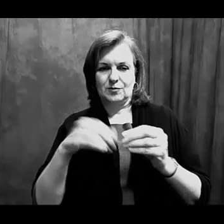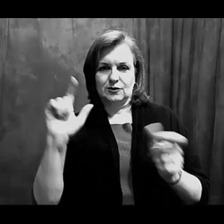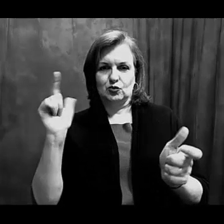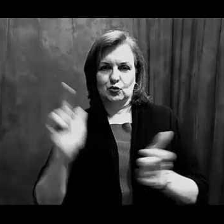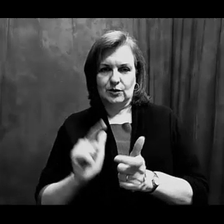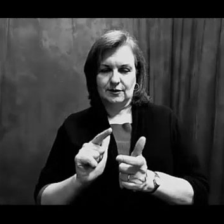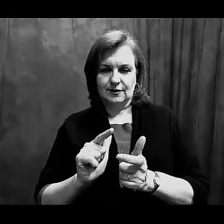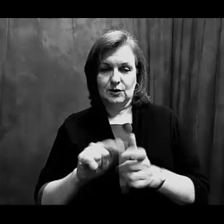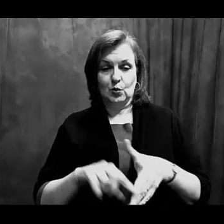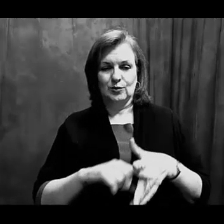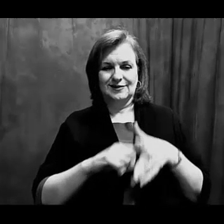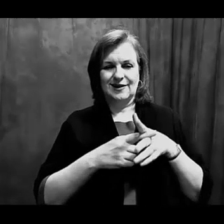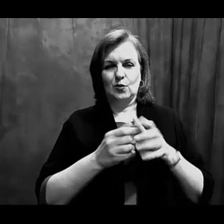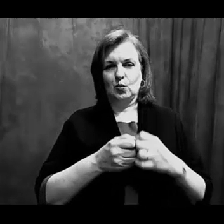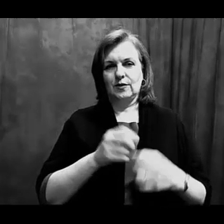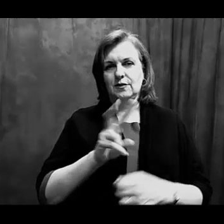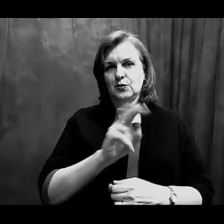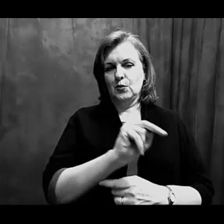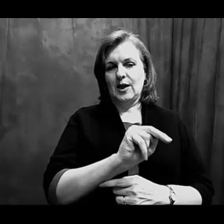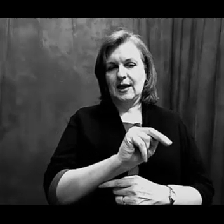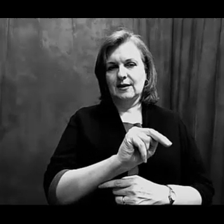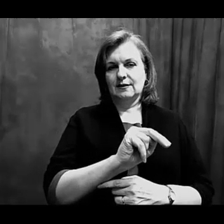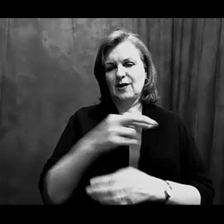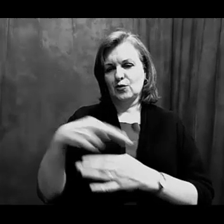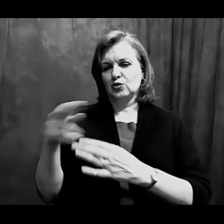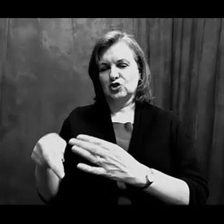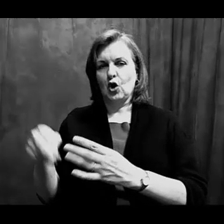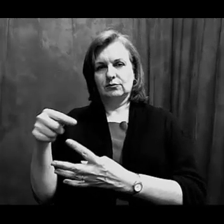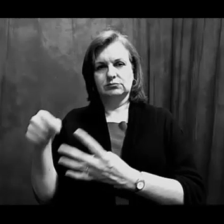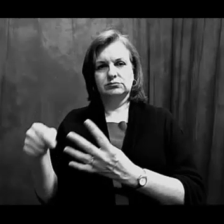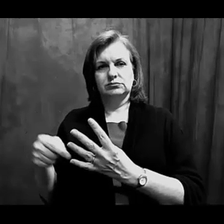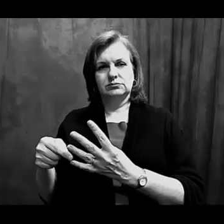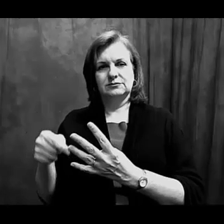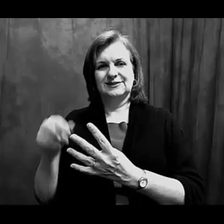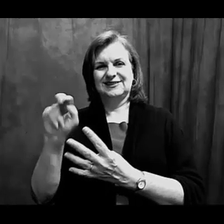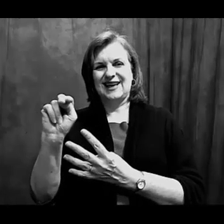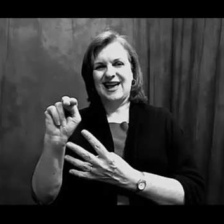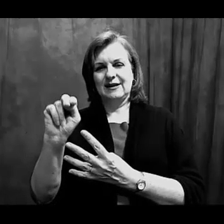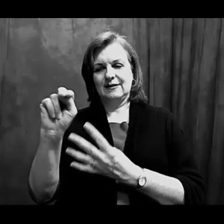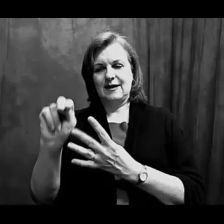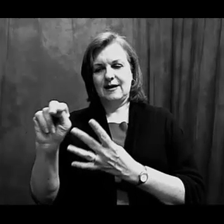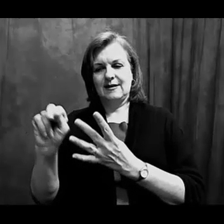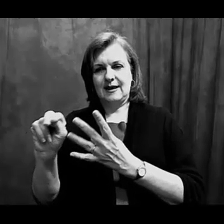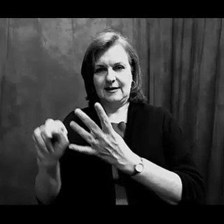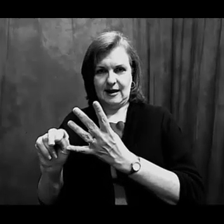2n starting cell to an "n" cell